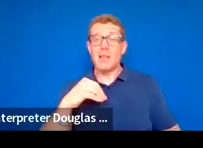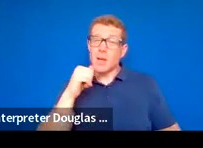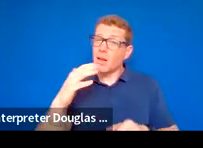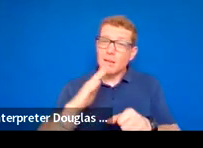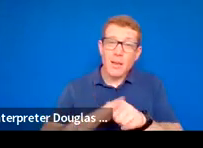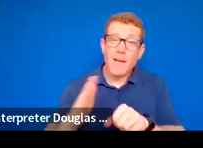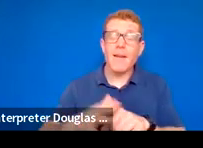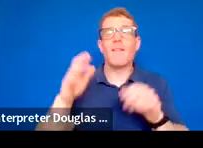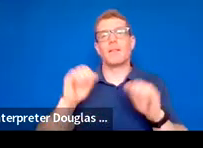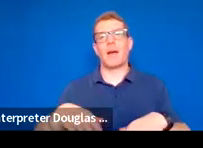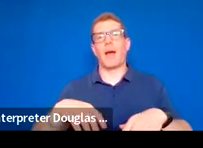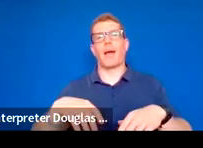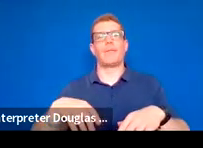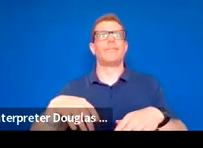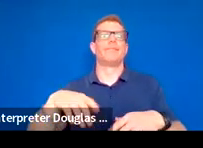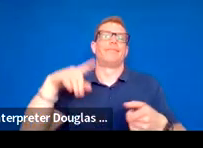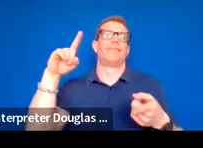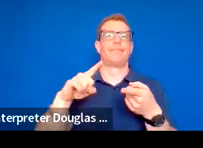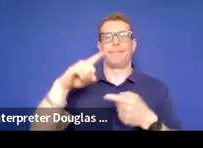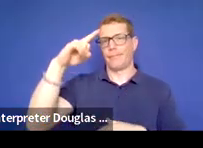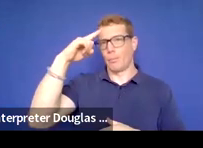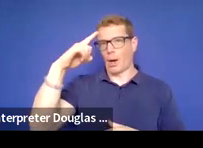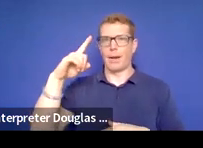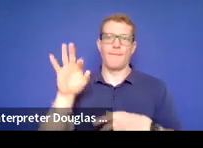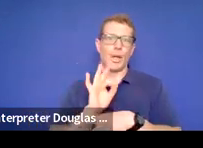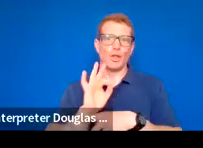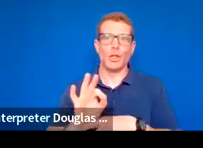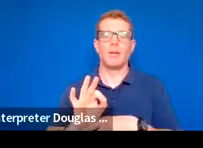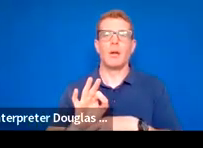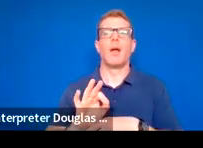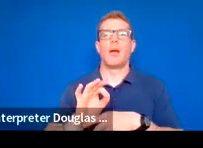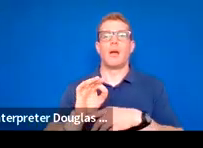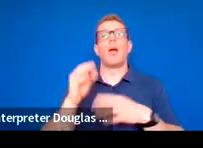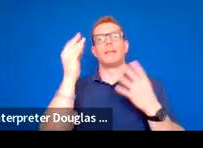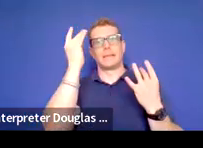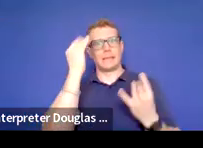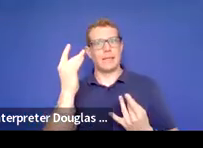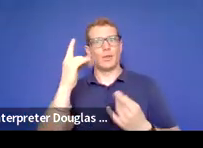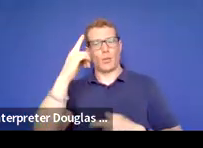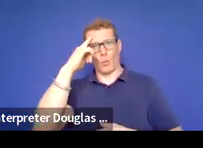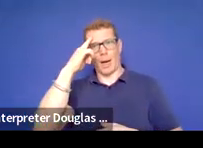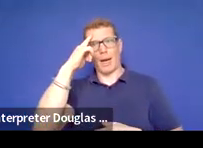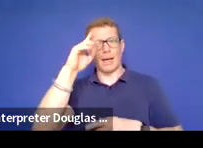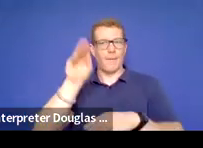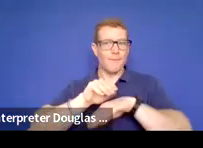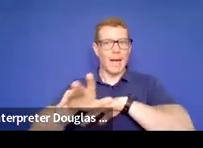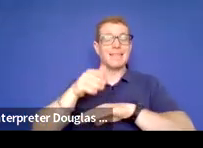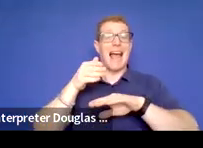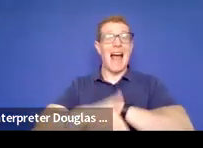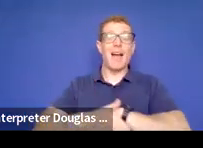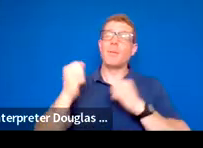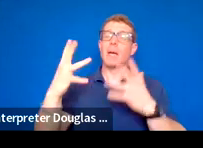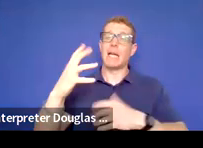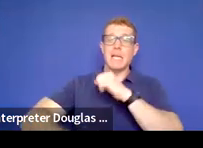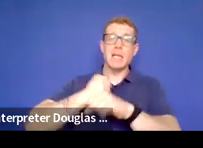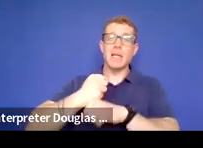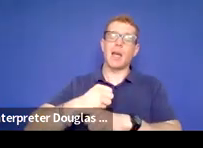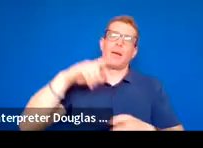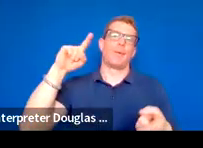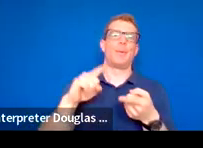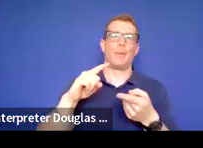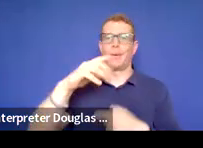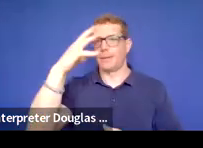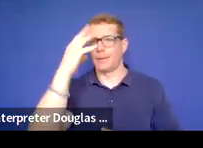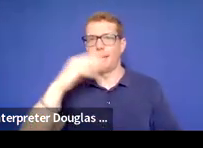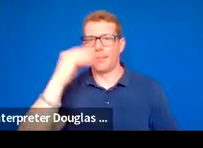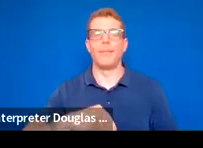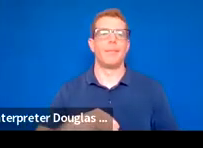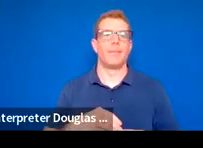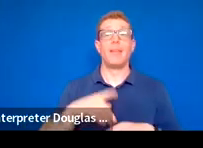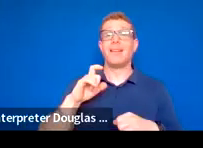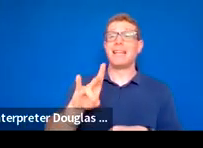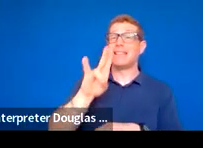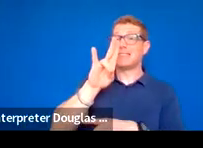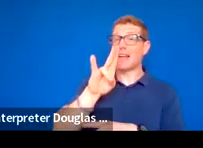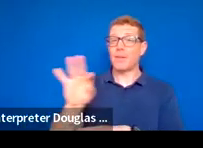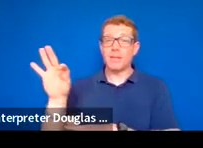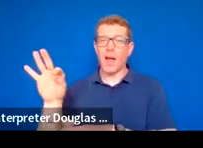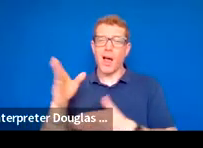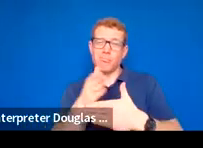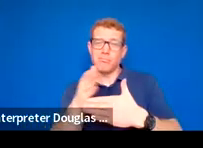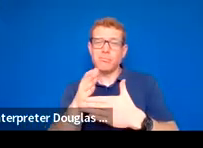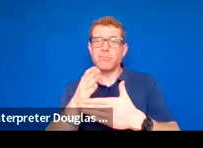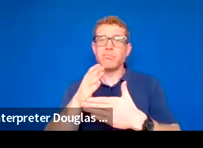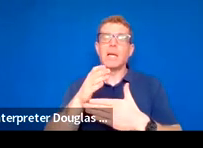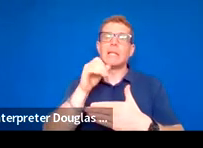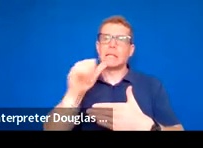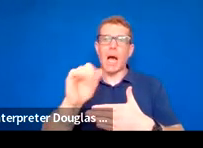After years of reduce sleep. that's where we are consider brain effects after years of reducely we need 9 7 to 9 uninterrupted hours of rem sleep.